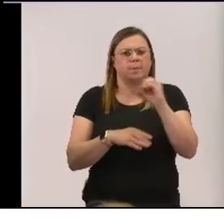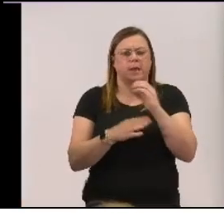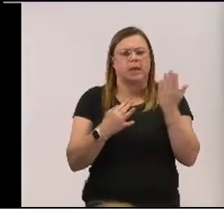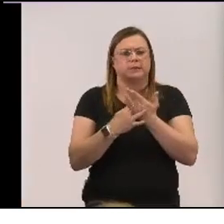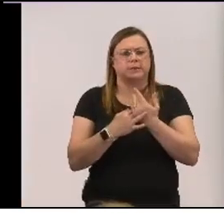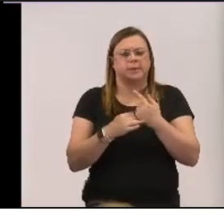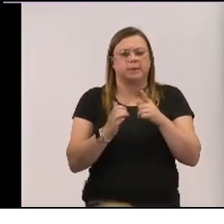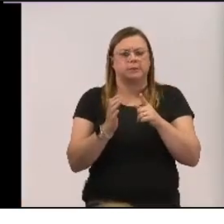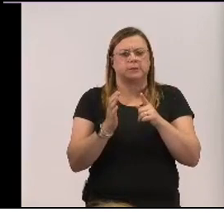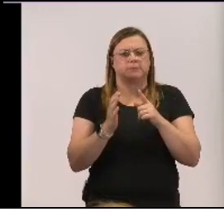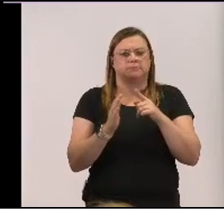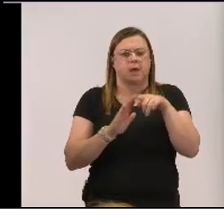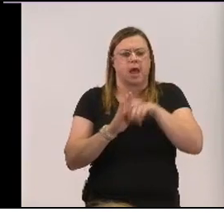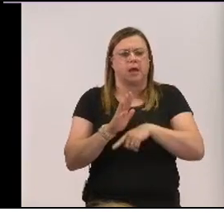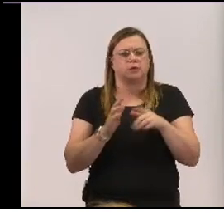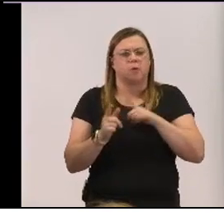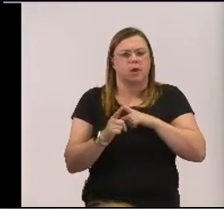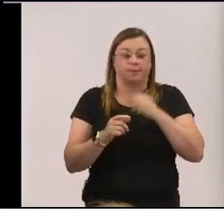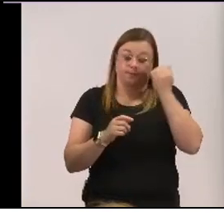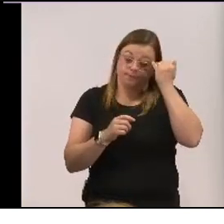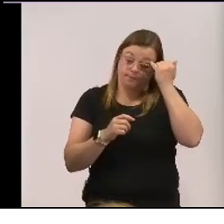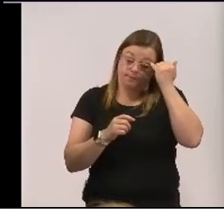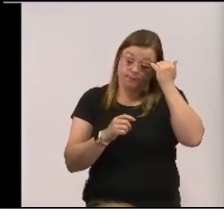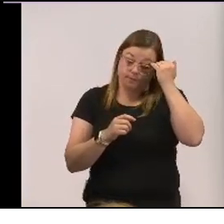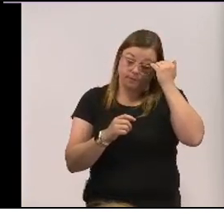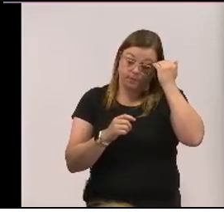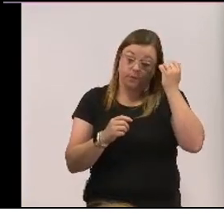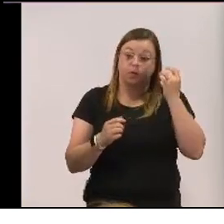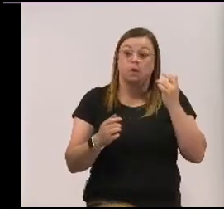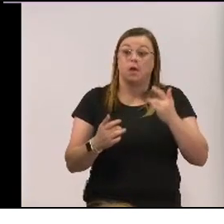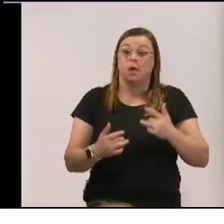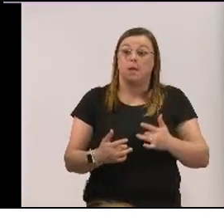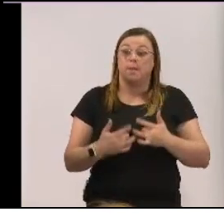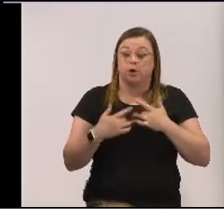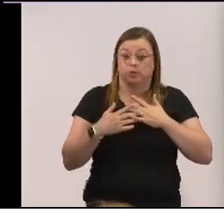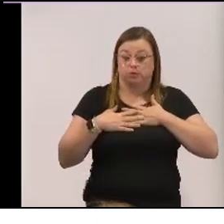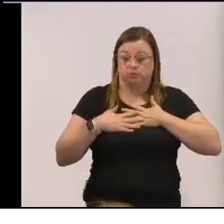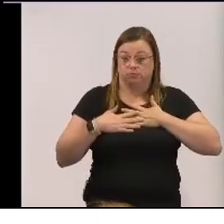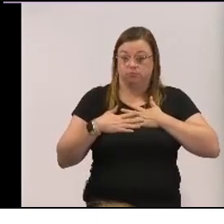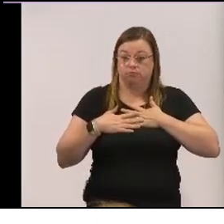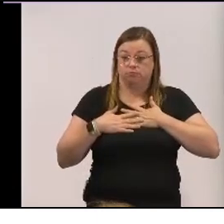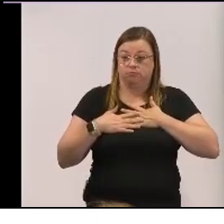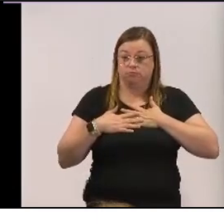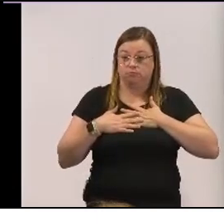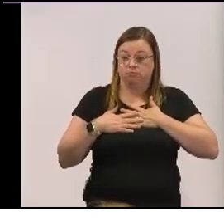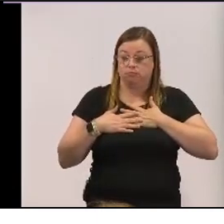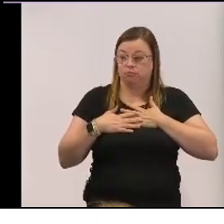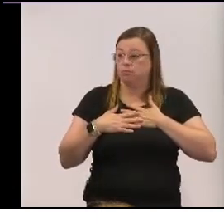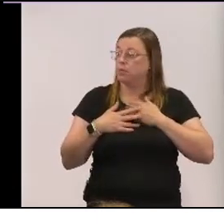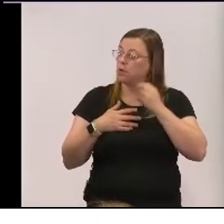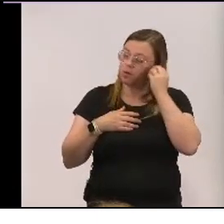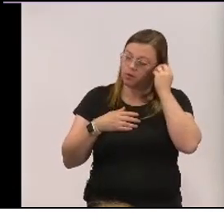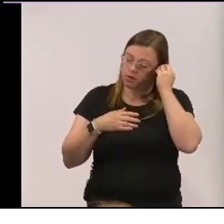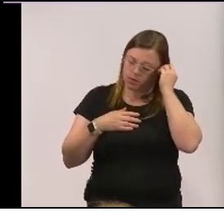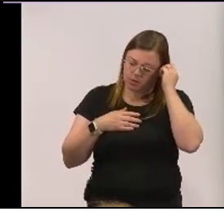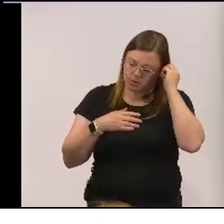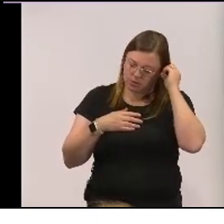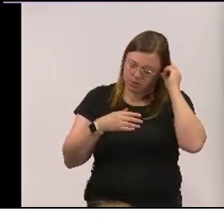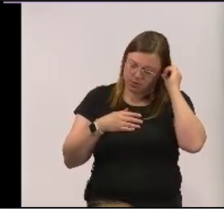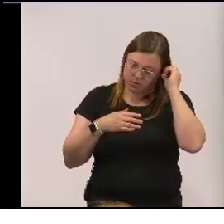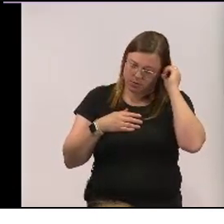Act. From a personal point of view, as a national of a country that it is still in